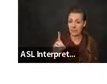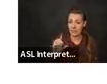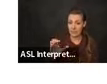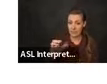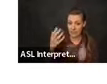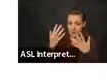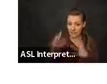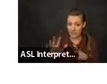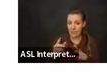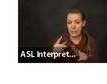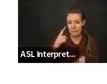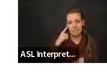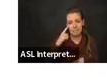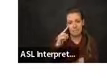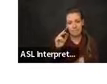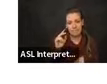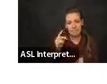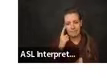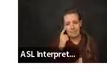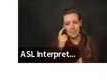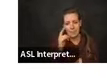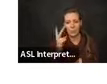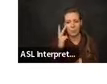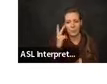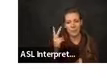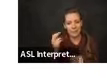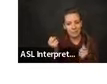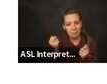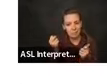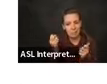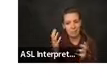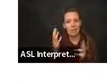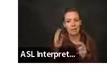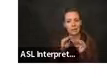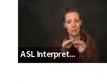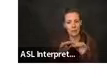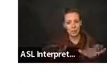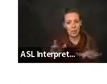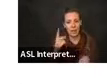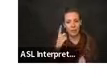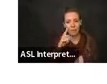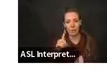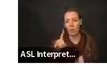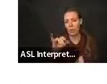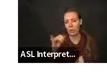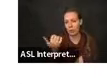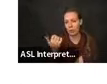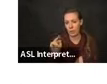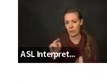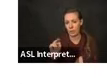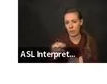anticipating seeing a large January Omicron and Delta case surges.